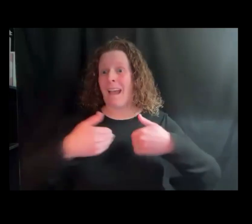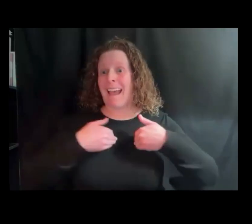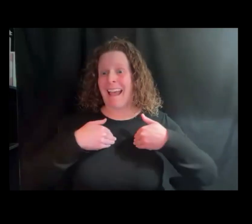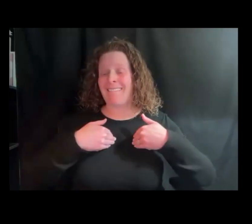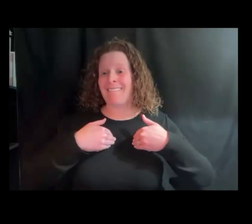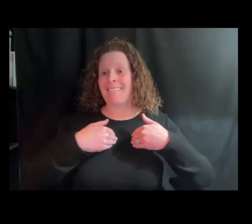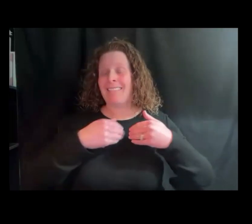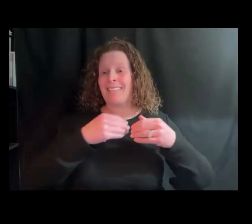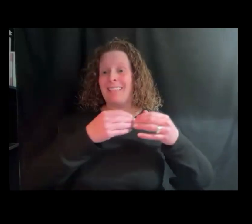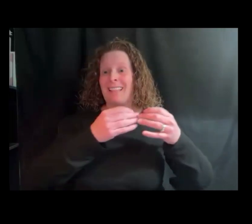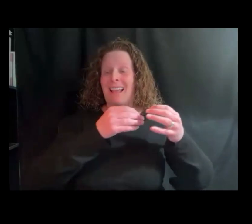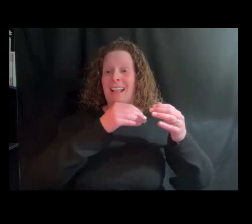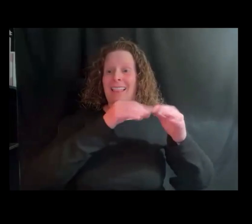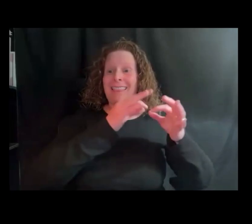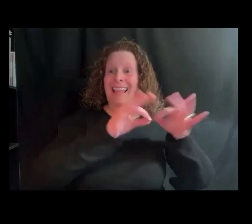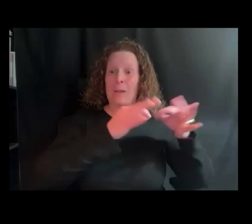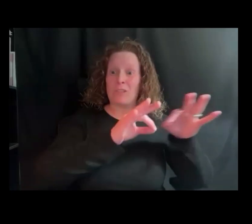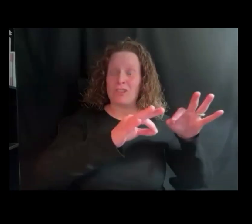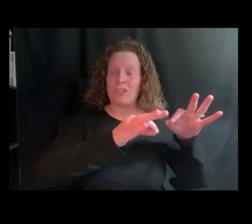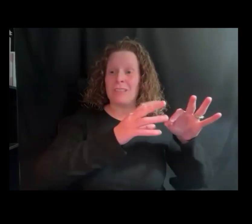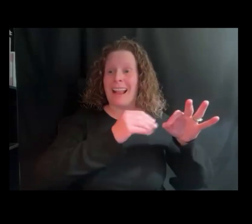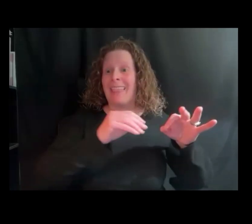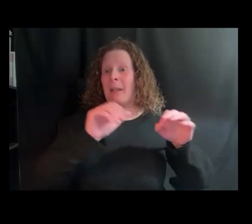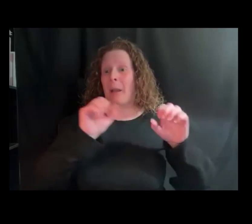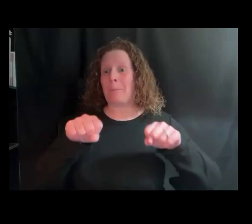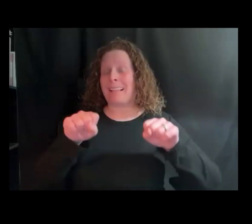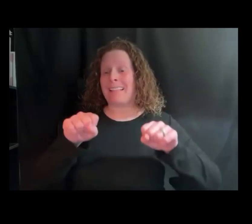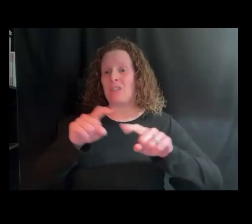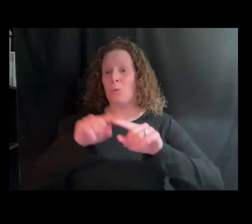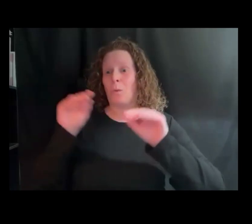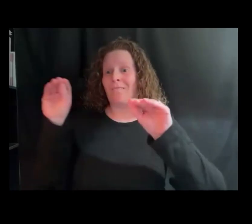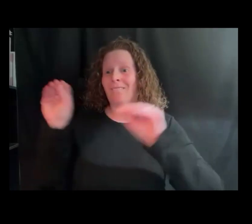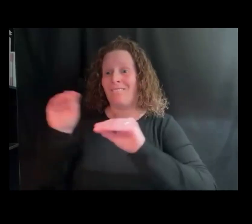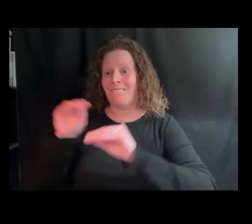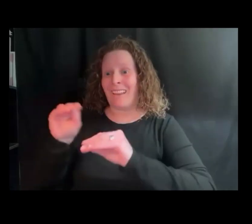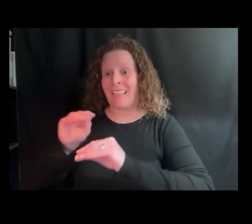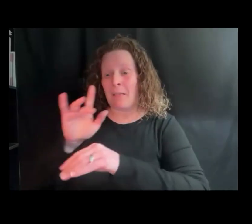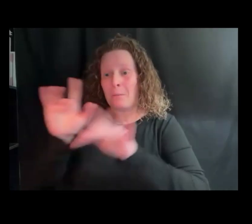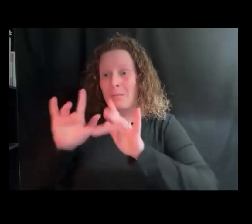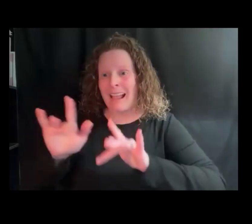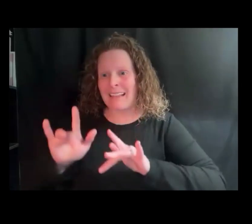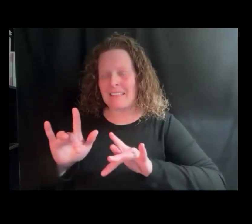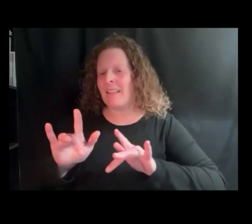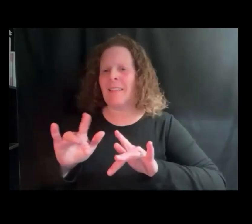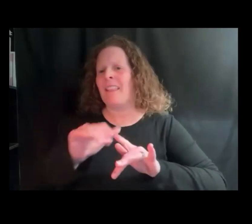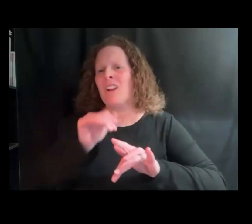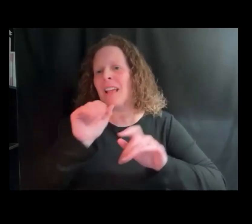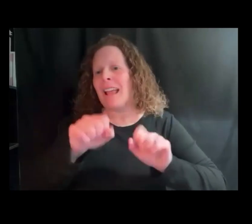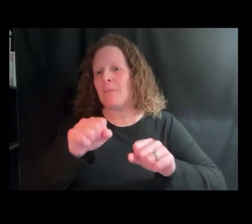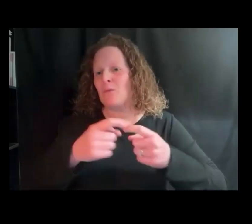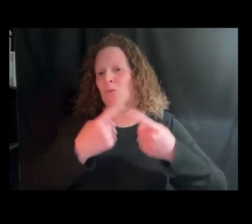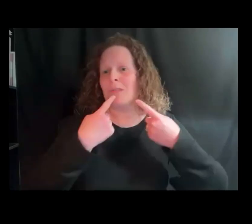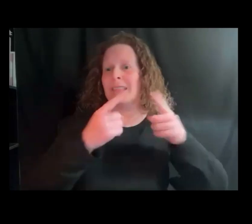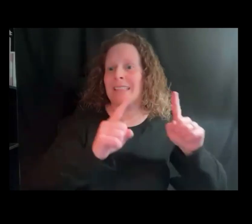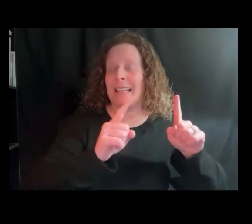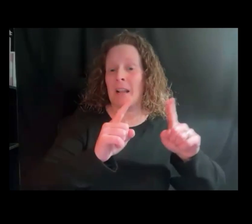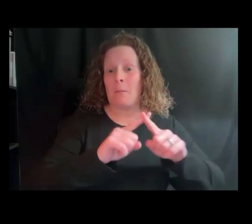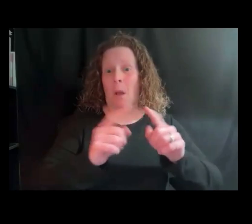They have less difficulty trying to figure out how to fill in the blanks right? More language is there which